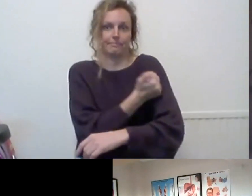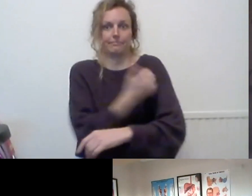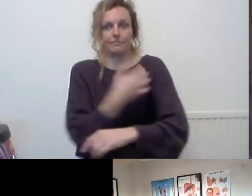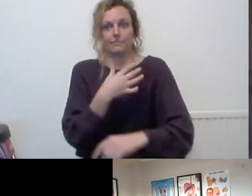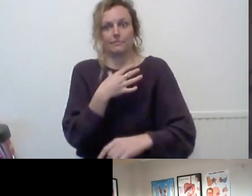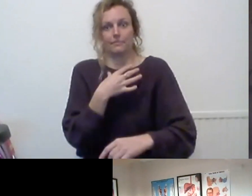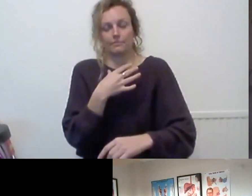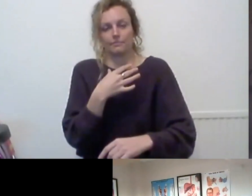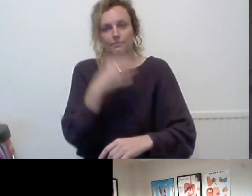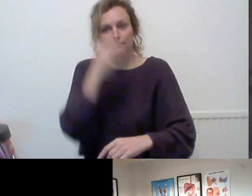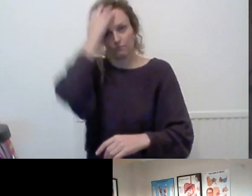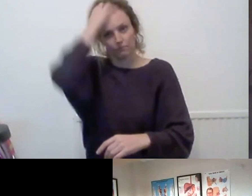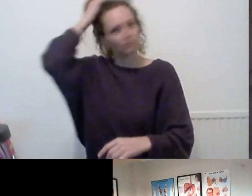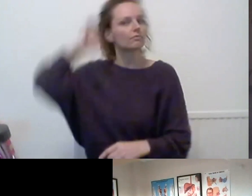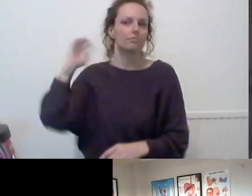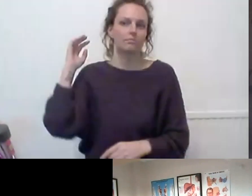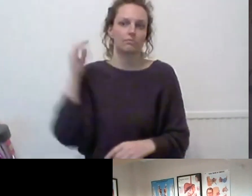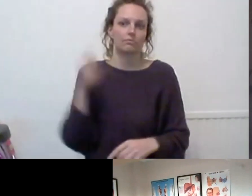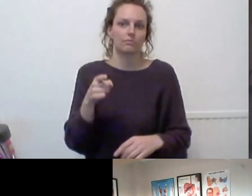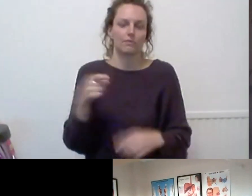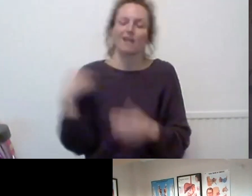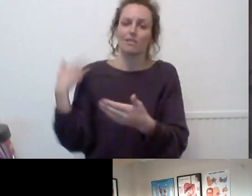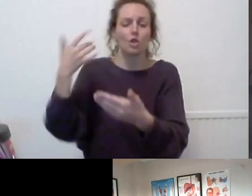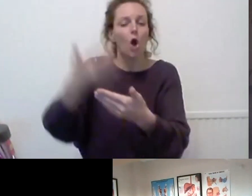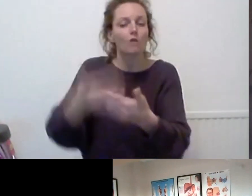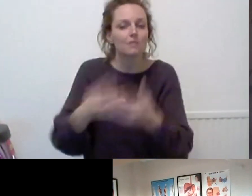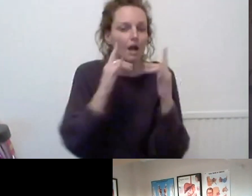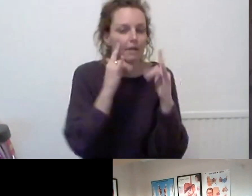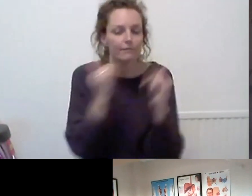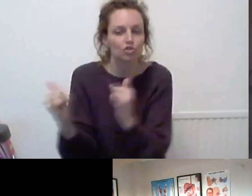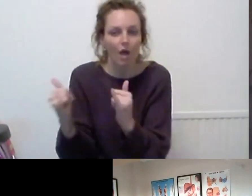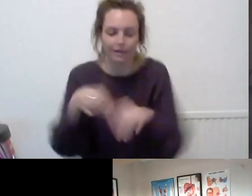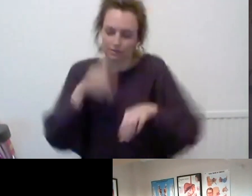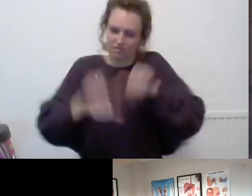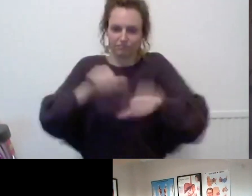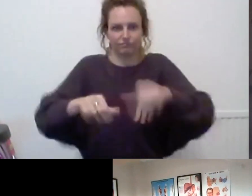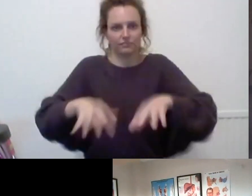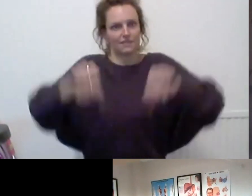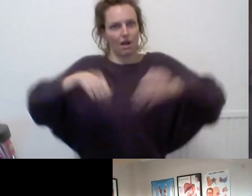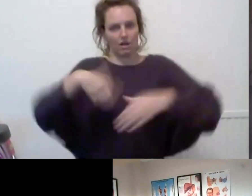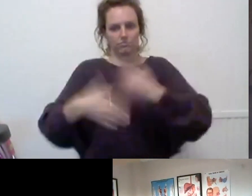each arm of the trial. It takes a long time. But as you know, governments have put in quite a lot